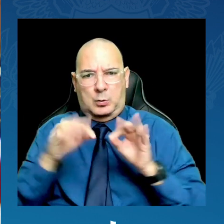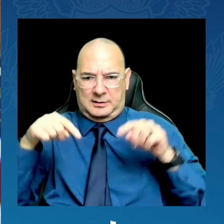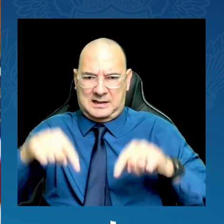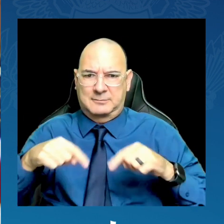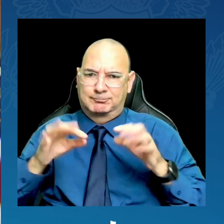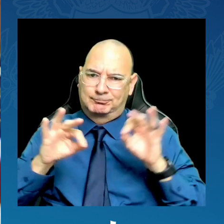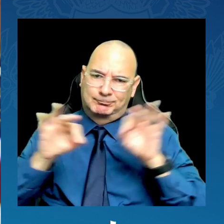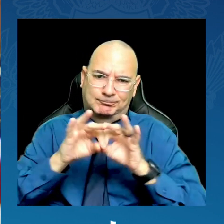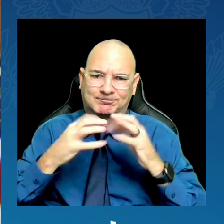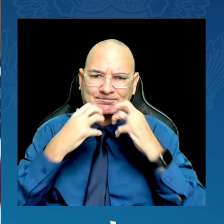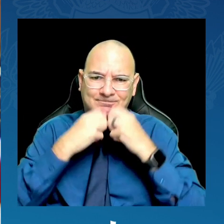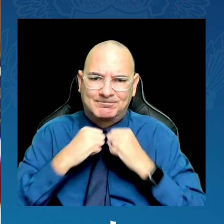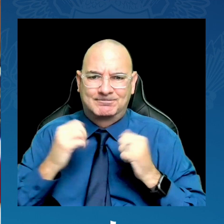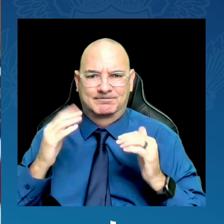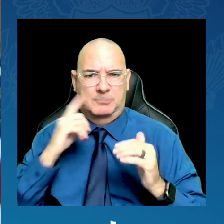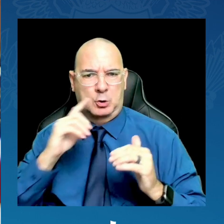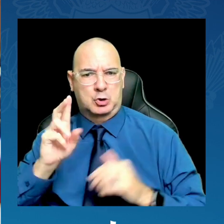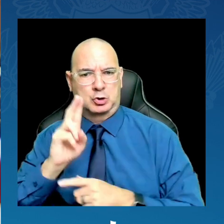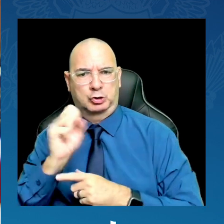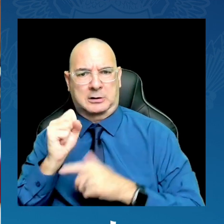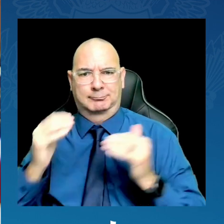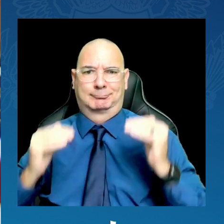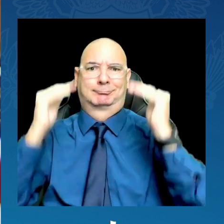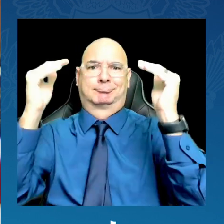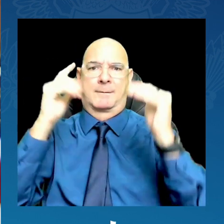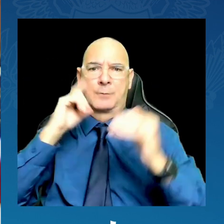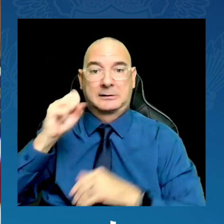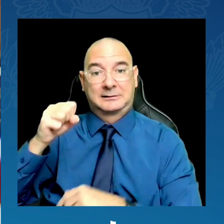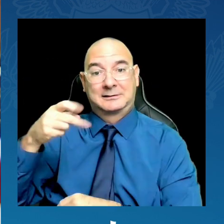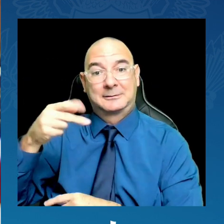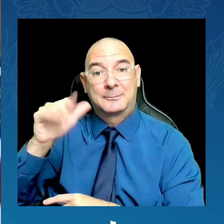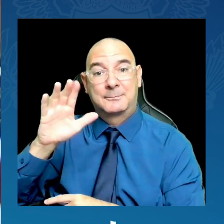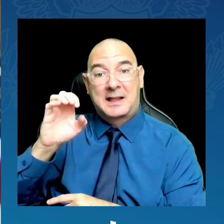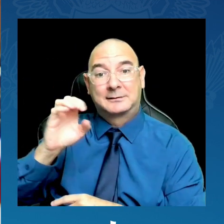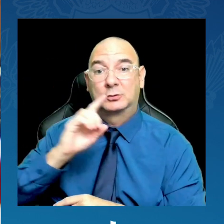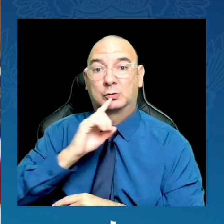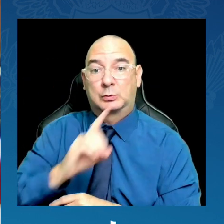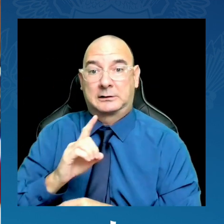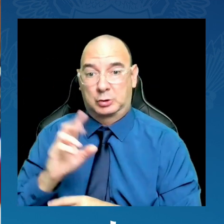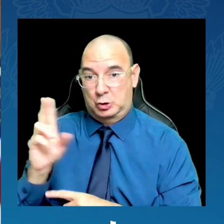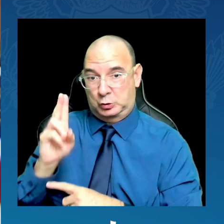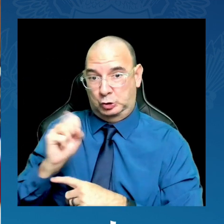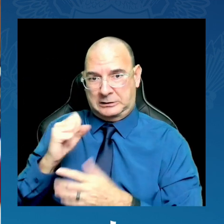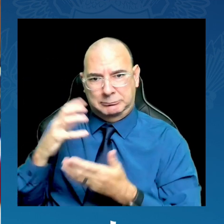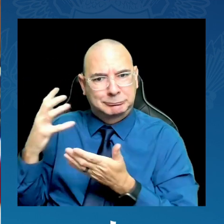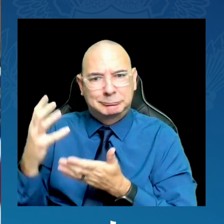as well as ensuring the United States capitalizes on the rich opportunities